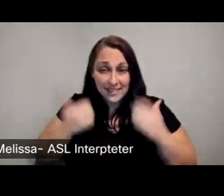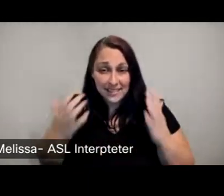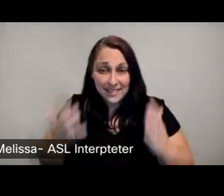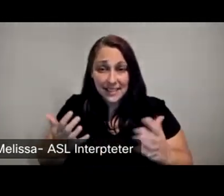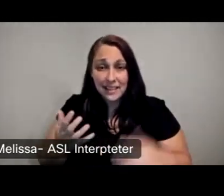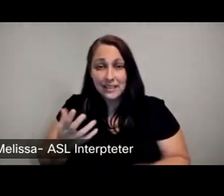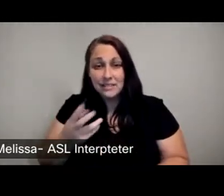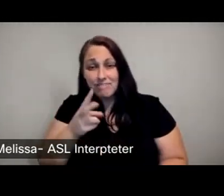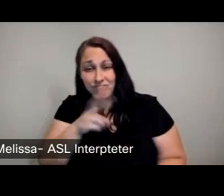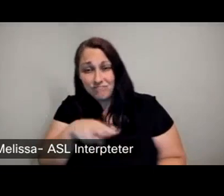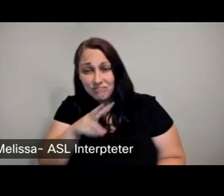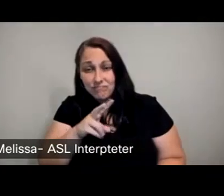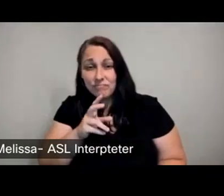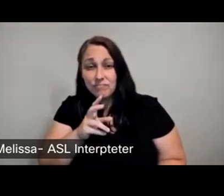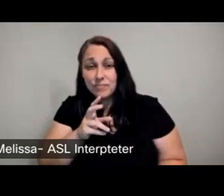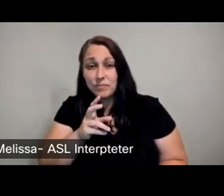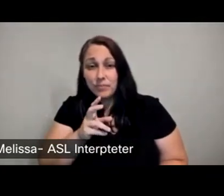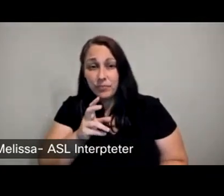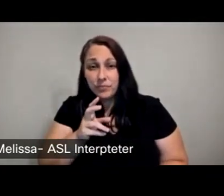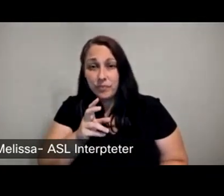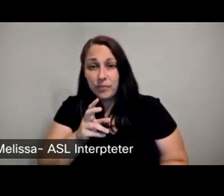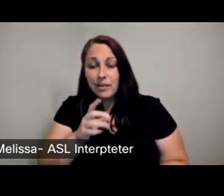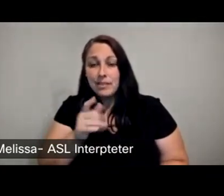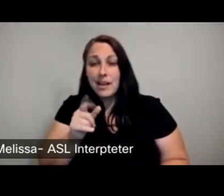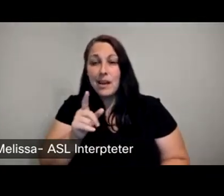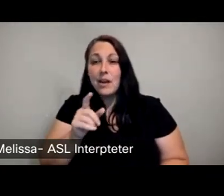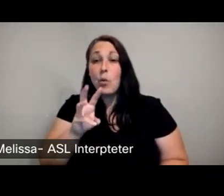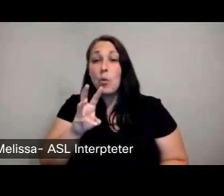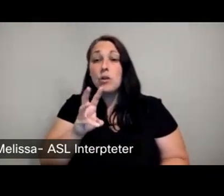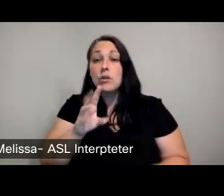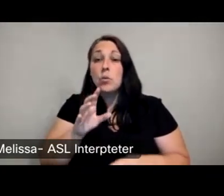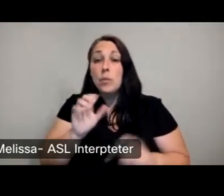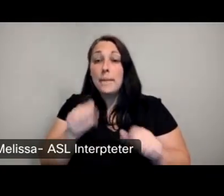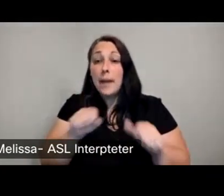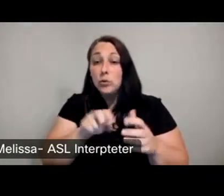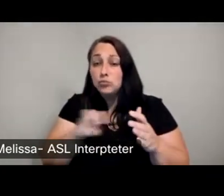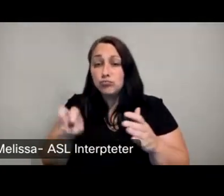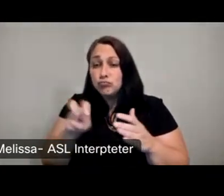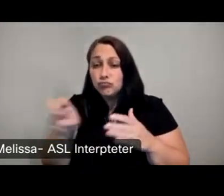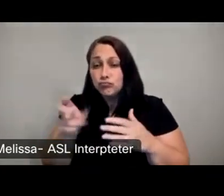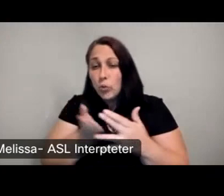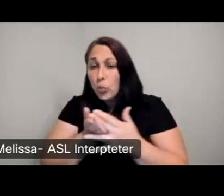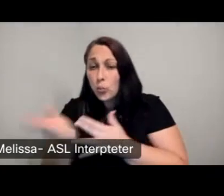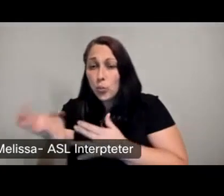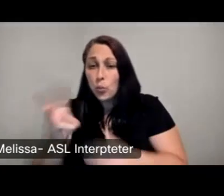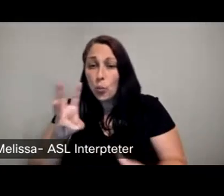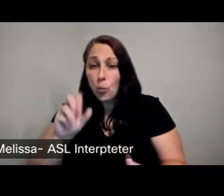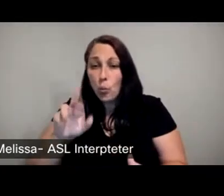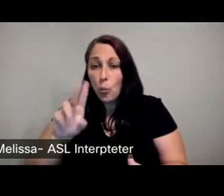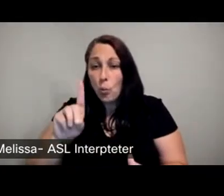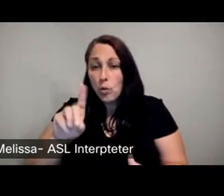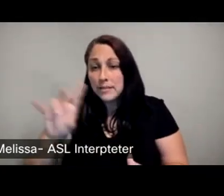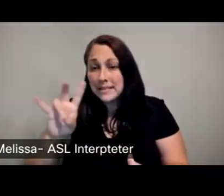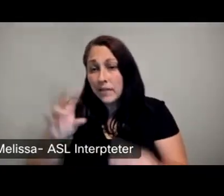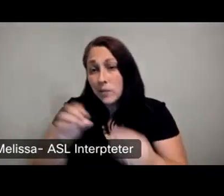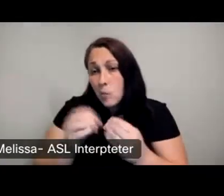um the ability to get around Ward 7 more easily and I think the focus has been to create a network